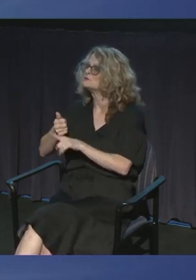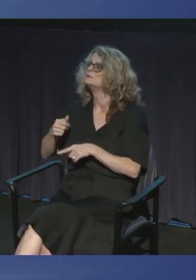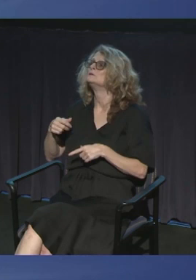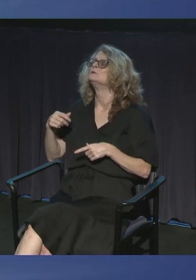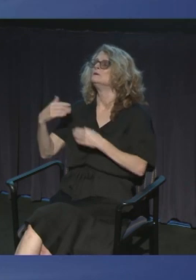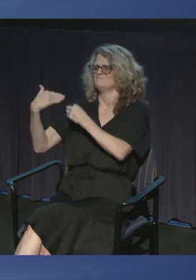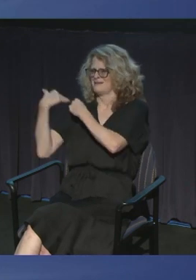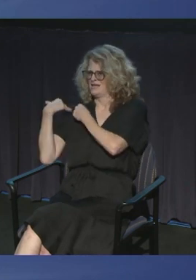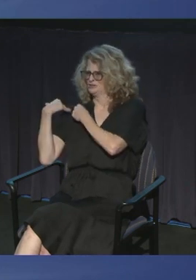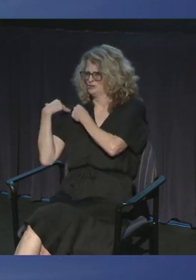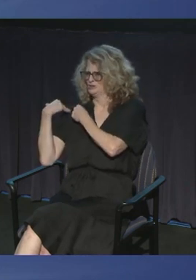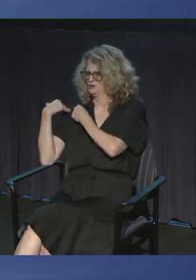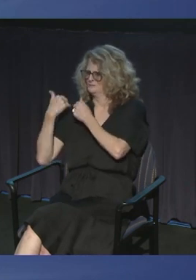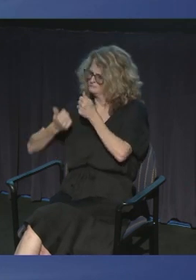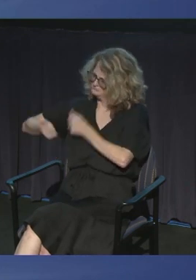MASTER A RELATION OF RMHC,